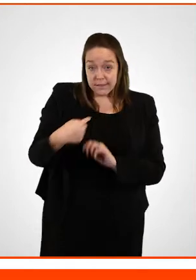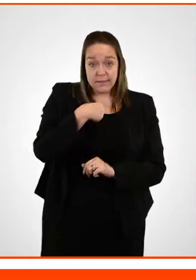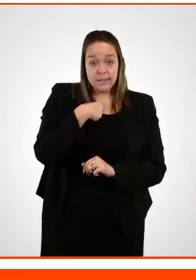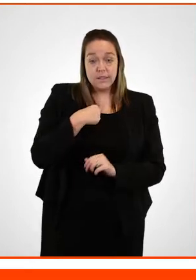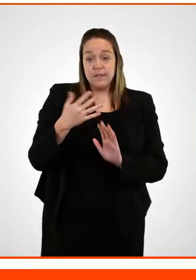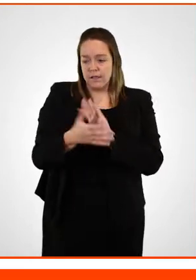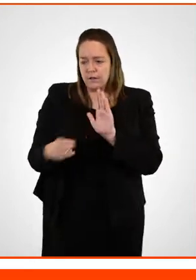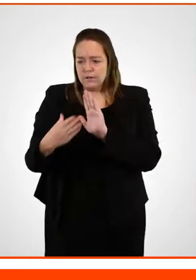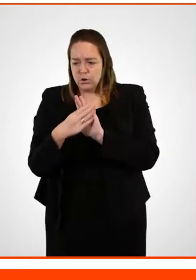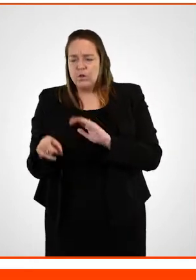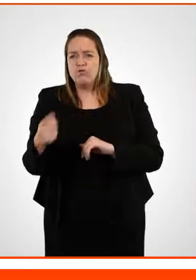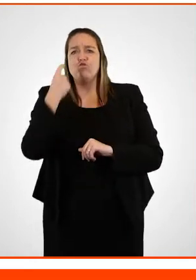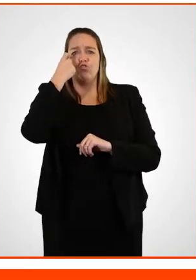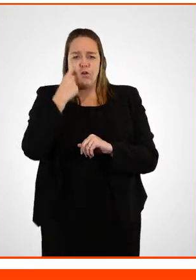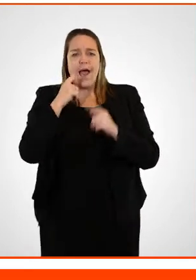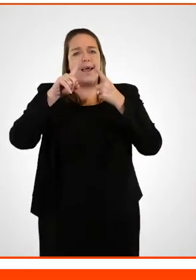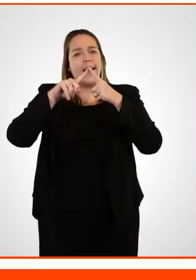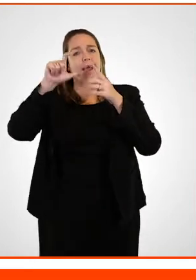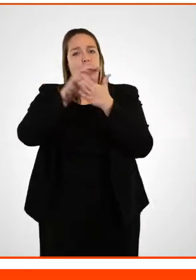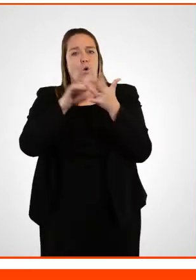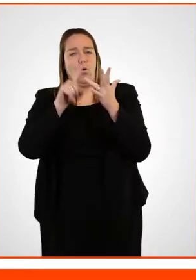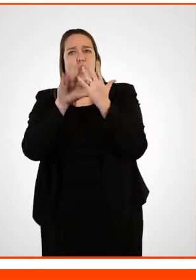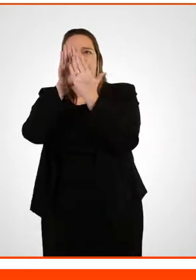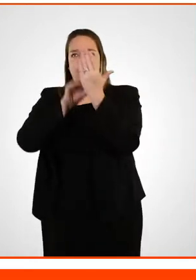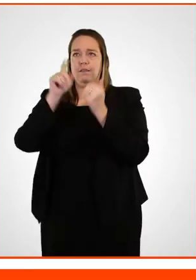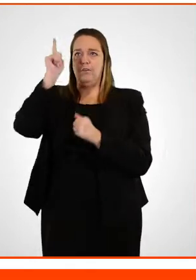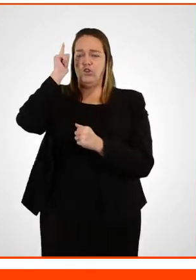so then the student tries to echo what we have done.